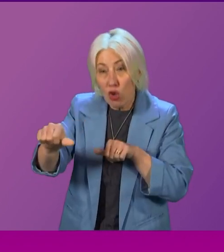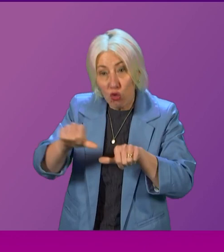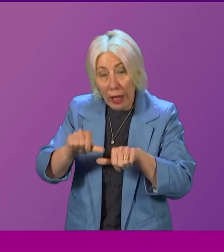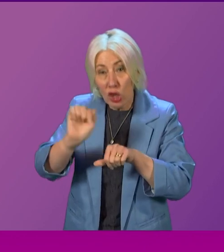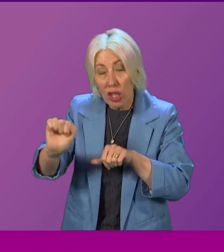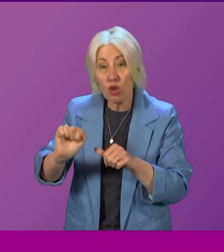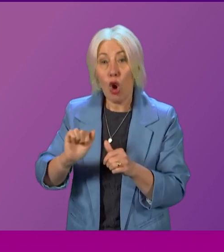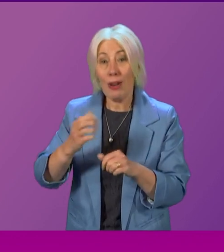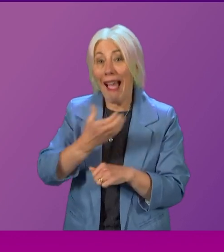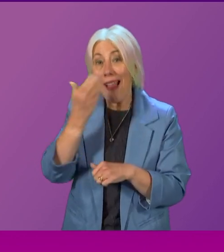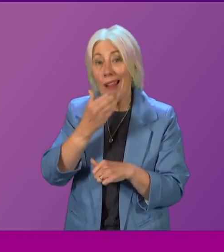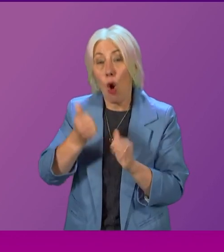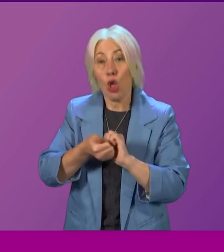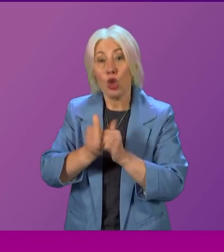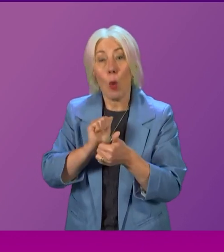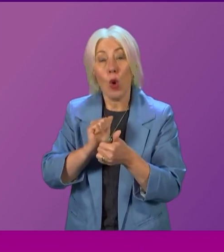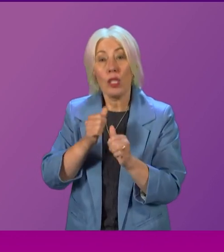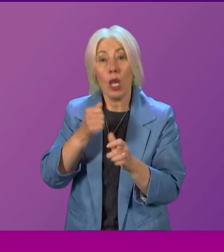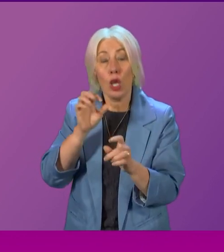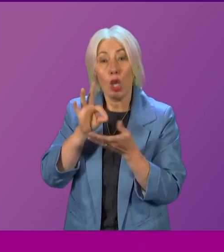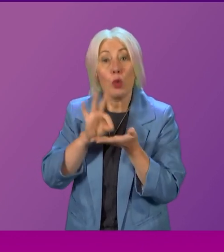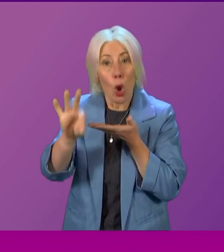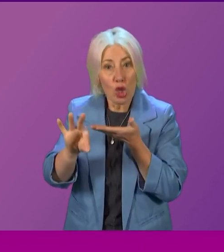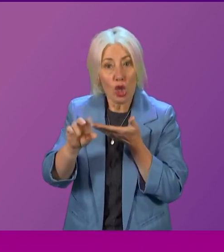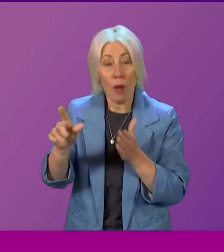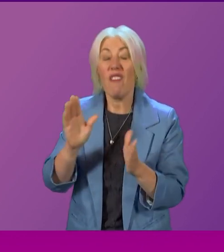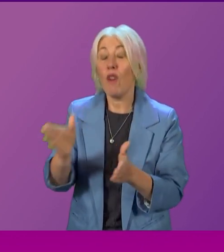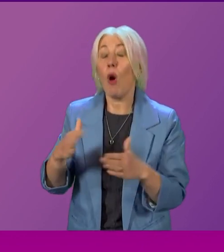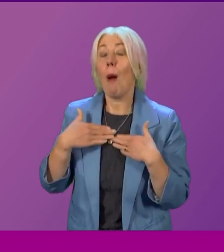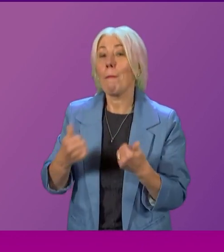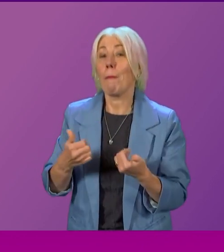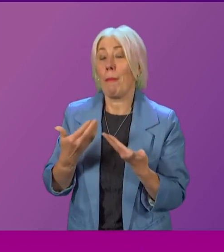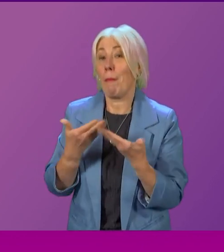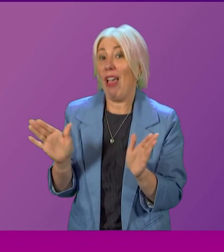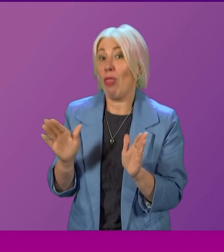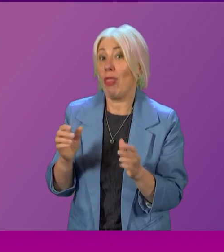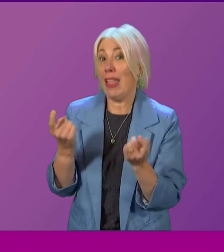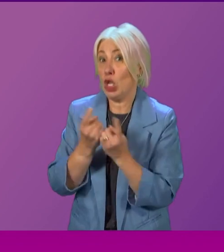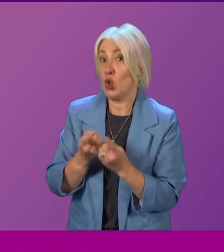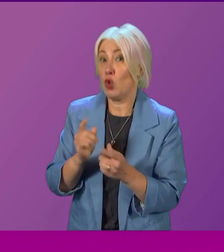sport sponsorship as a public health measure to protect our population?